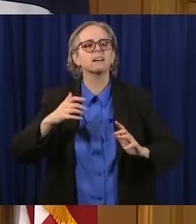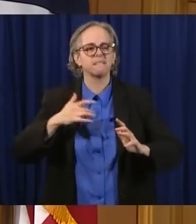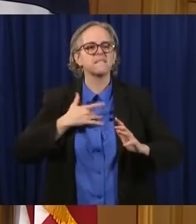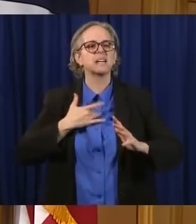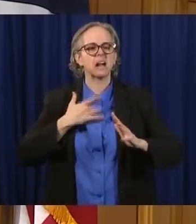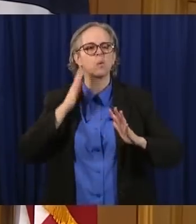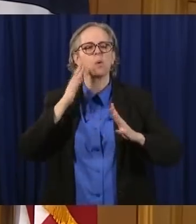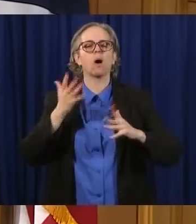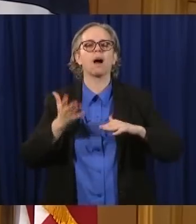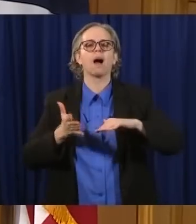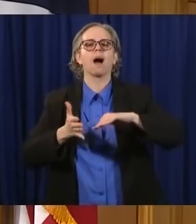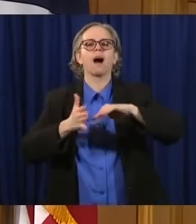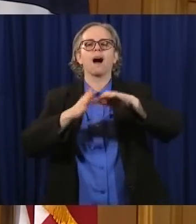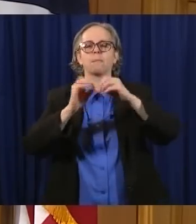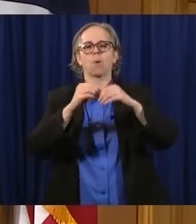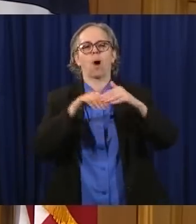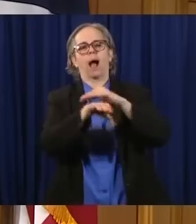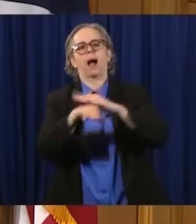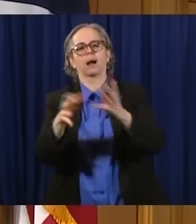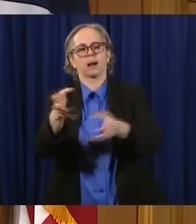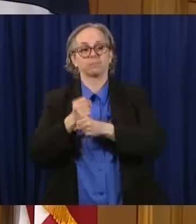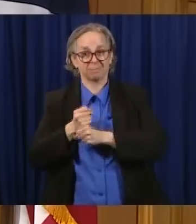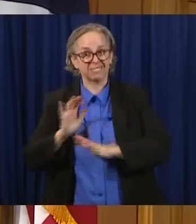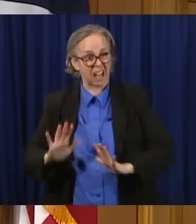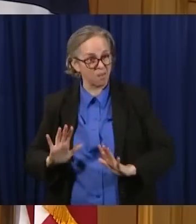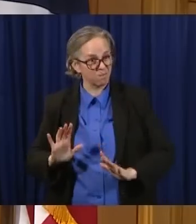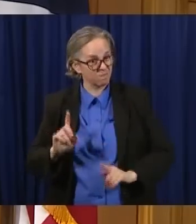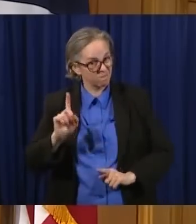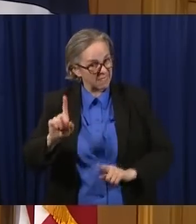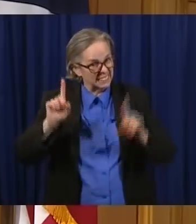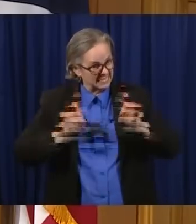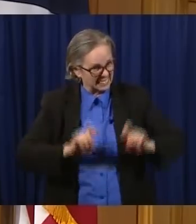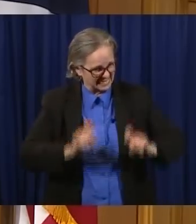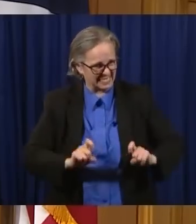WE'LL HAVE MORE DOMESTIC